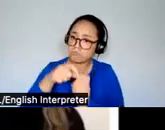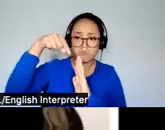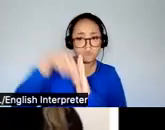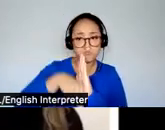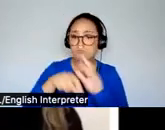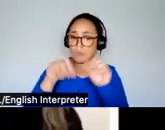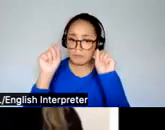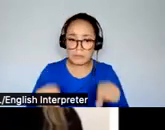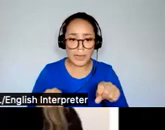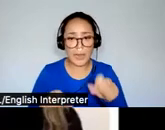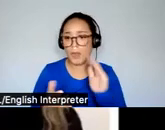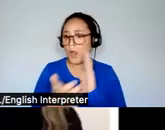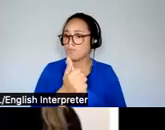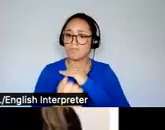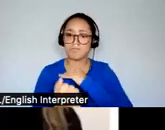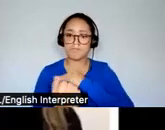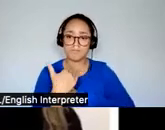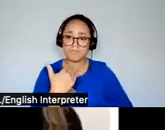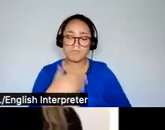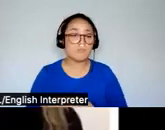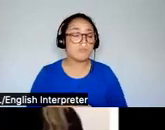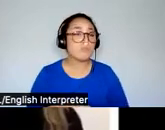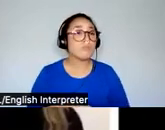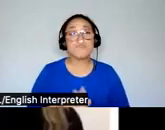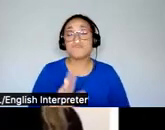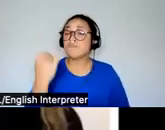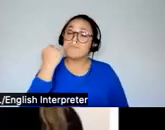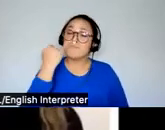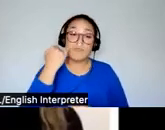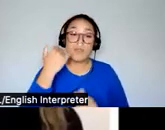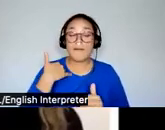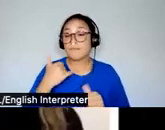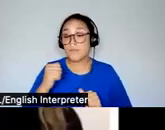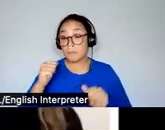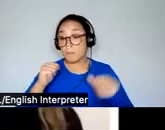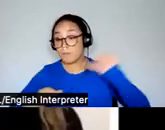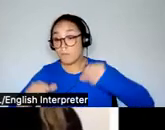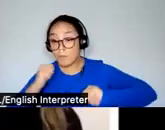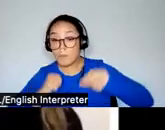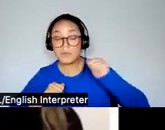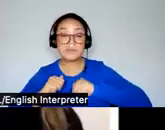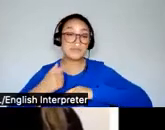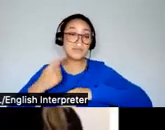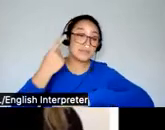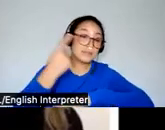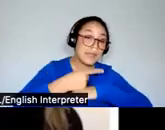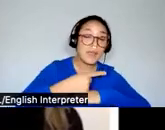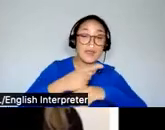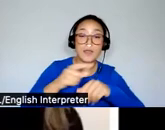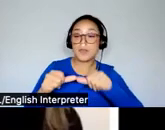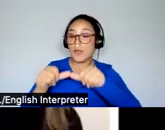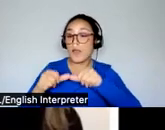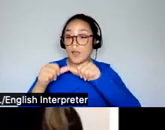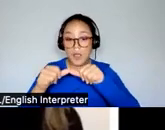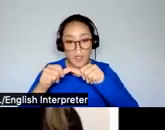If you're having any ongoing performances and dates, please ensure you provide those as well.